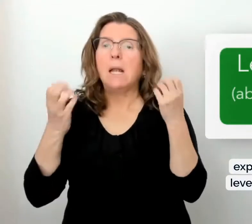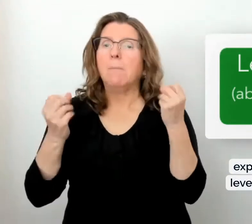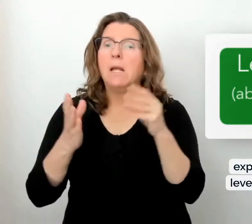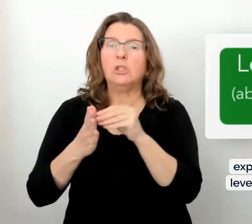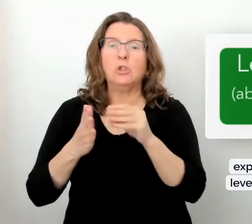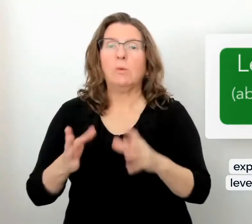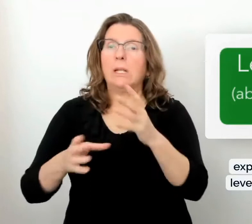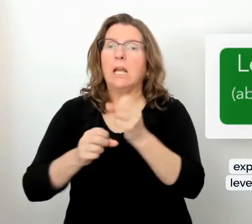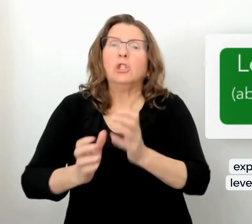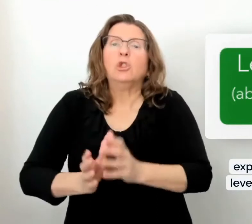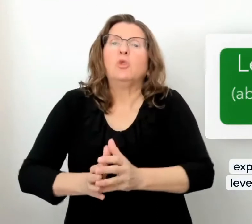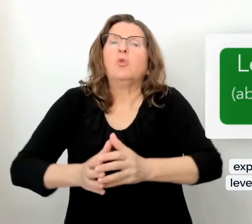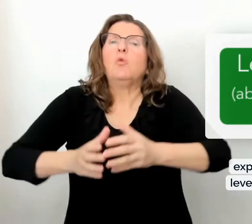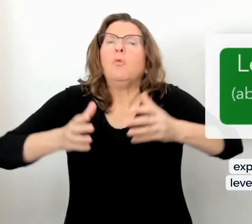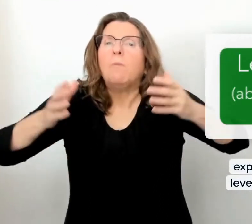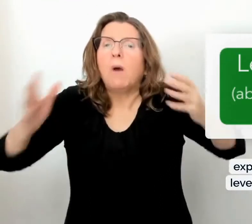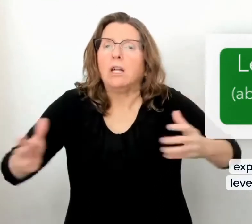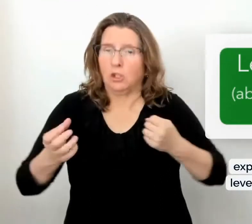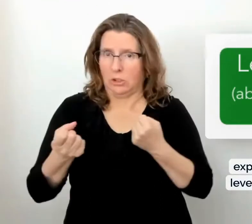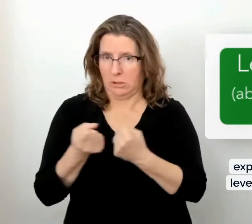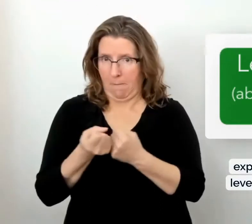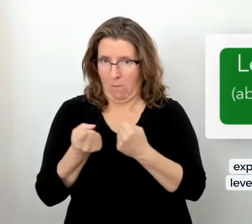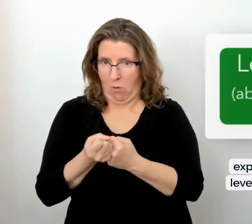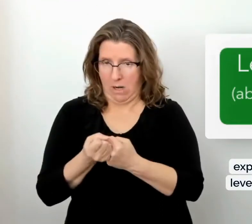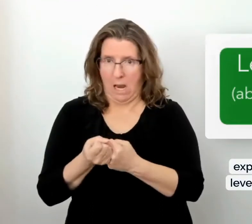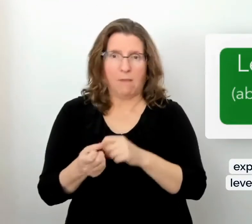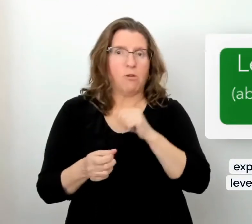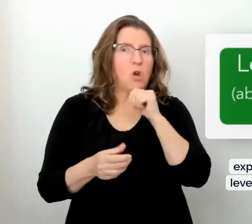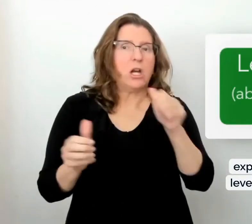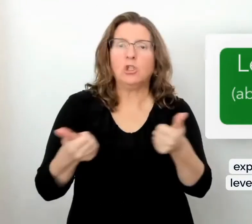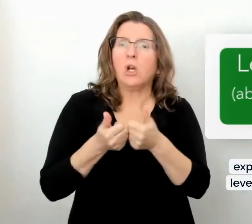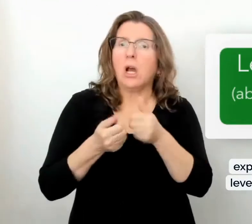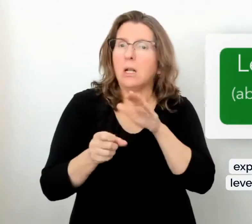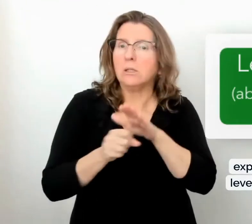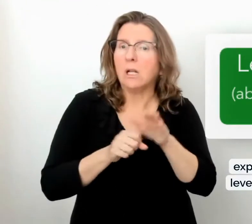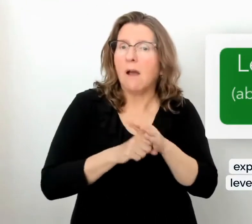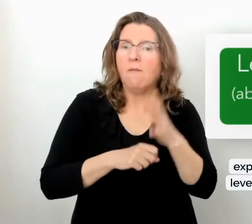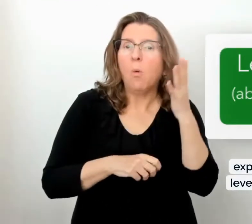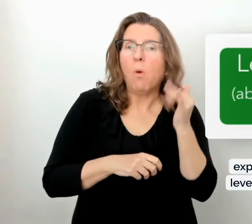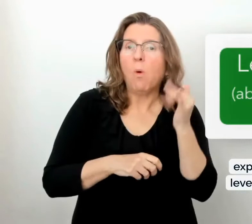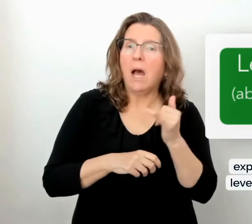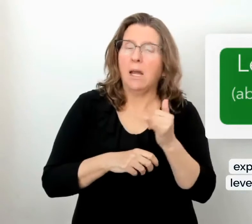Sometimes we provide too much support and not enough challenge.